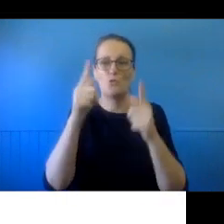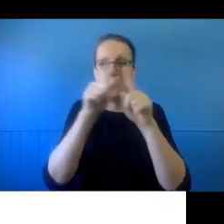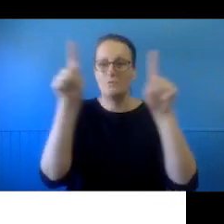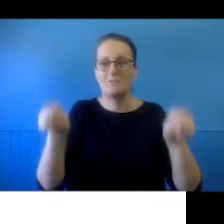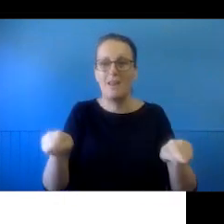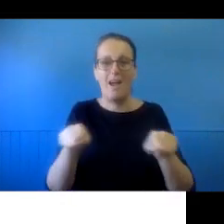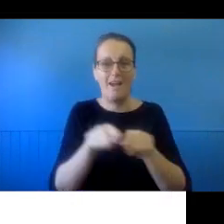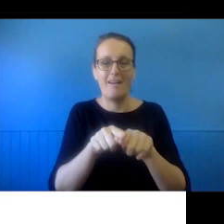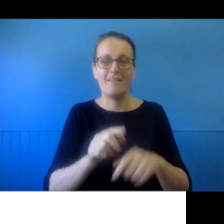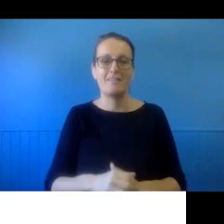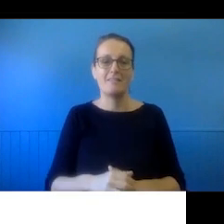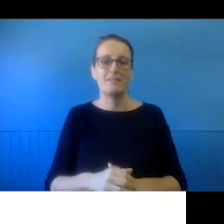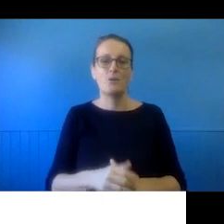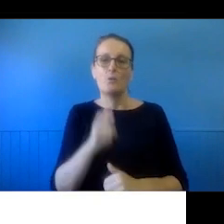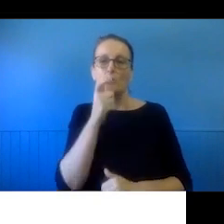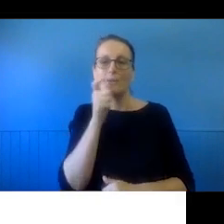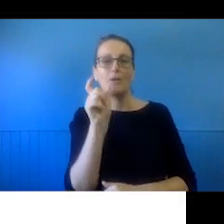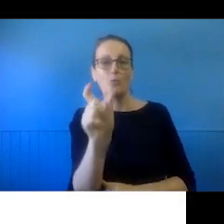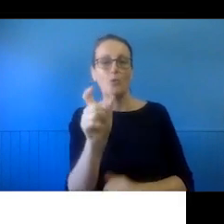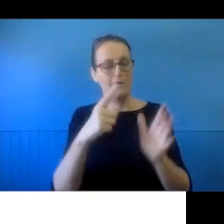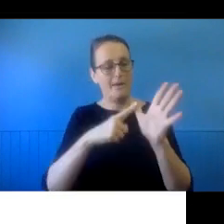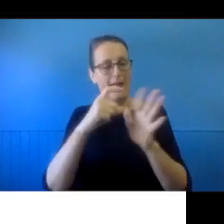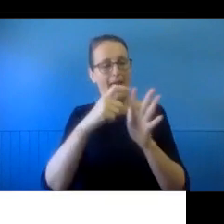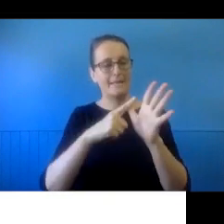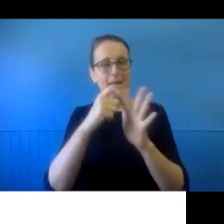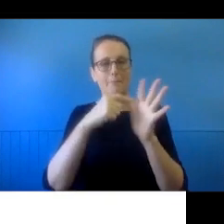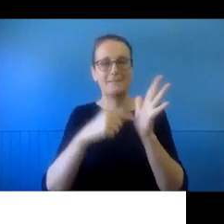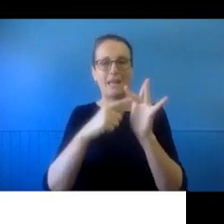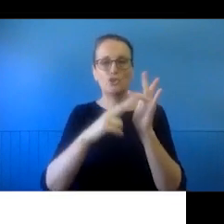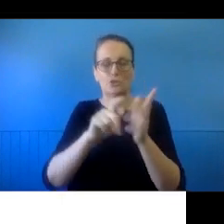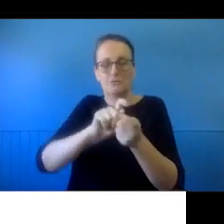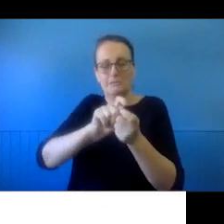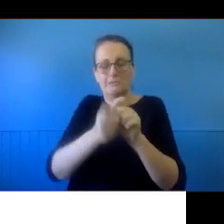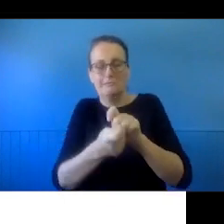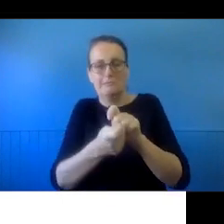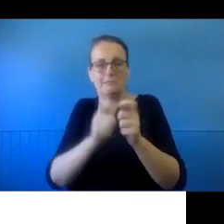webinar we had the word "adaption" and "adapt" in a number of points -